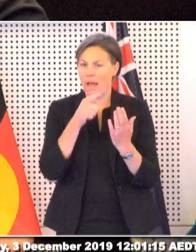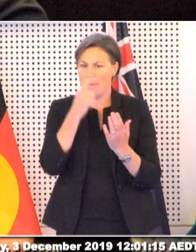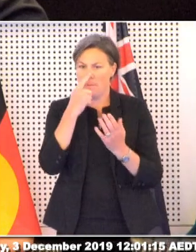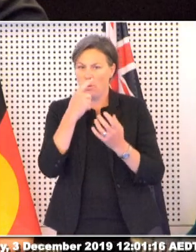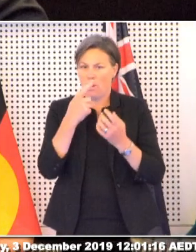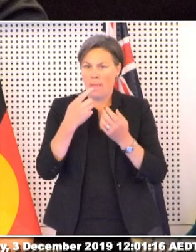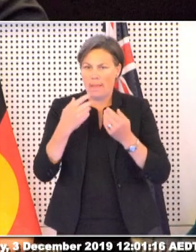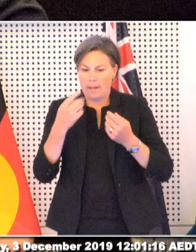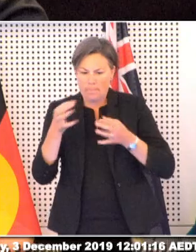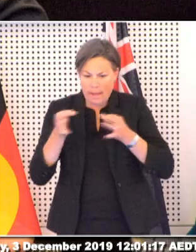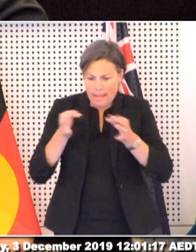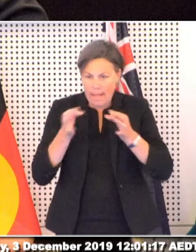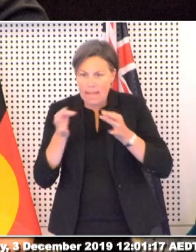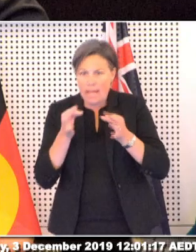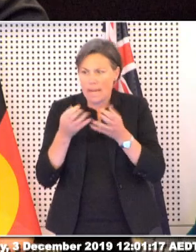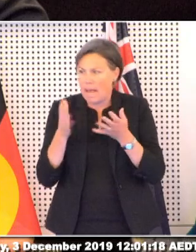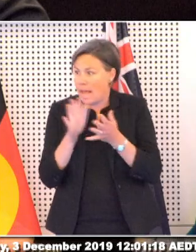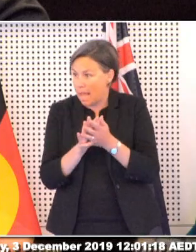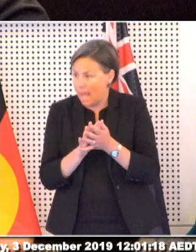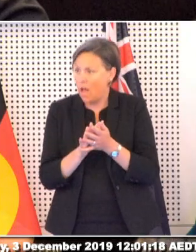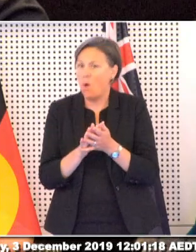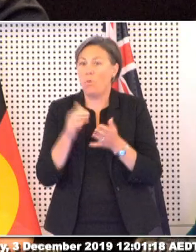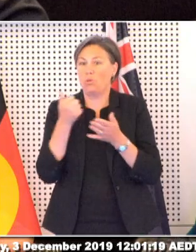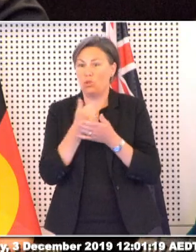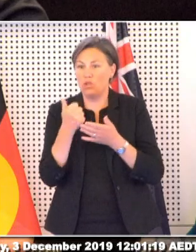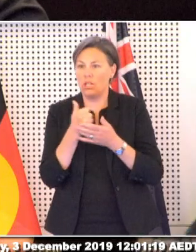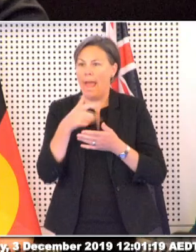for keeping safe, were subtle and often involved negotiation and compromise.